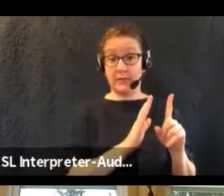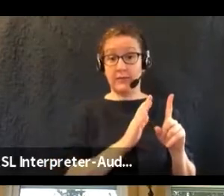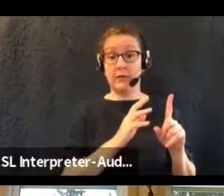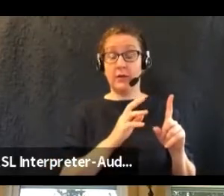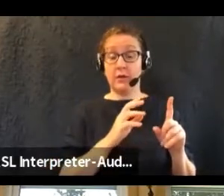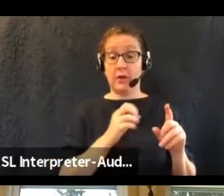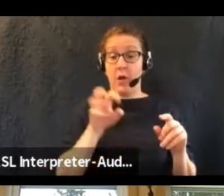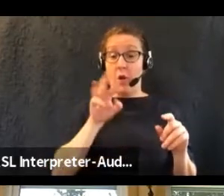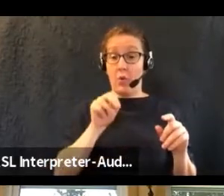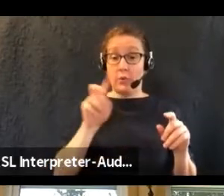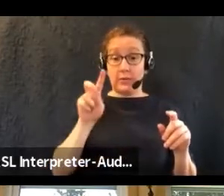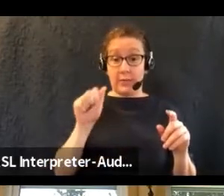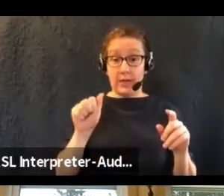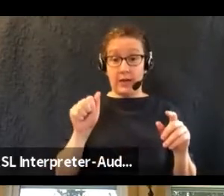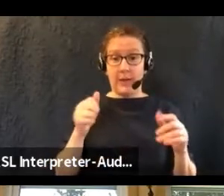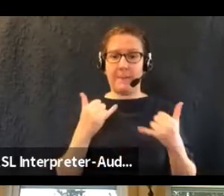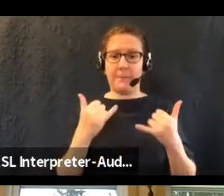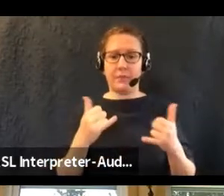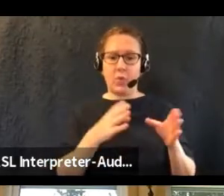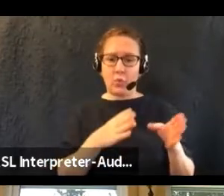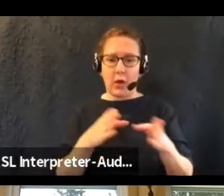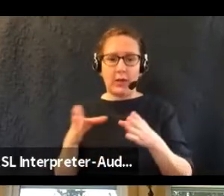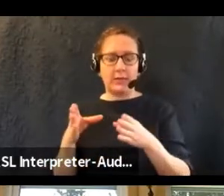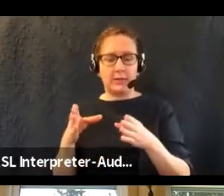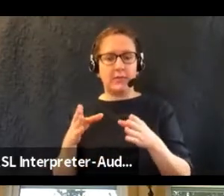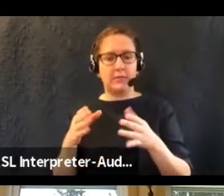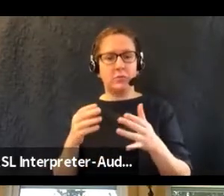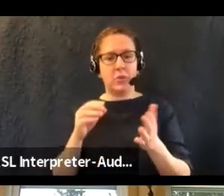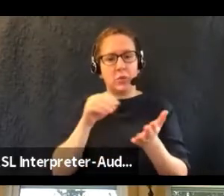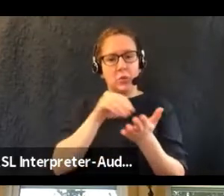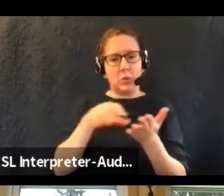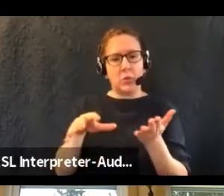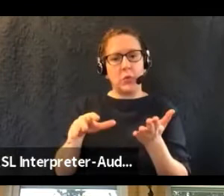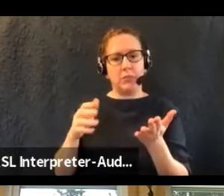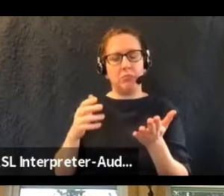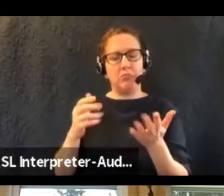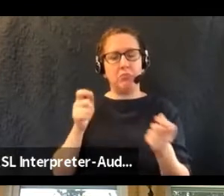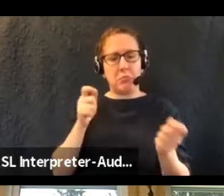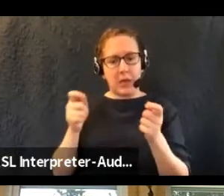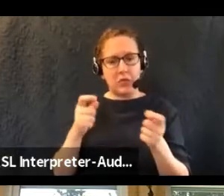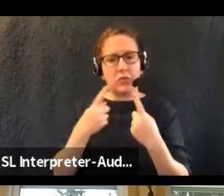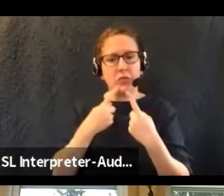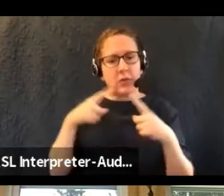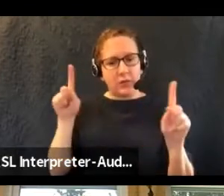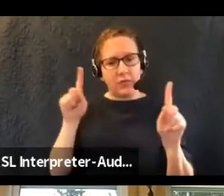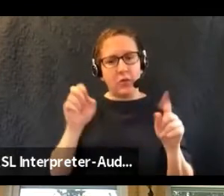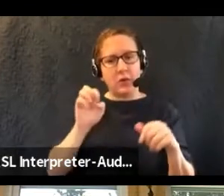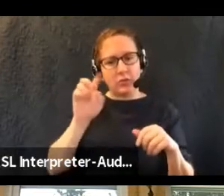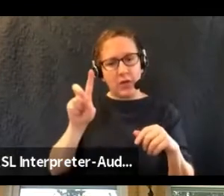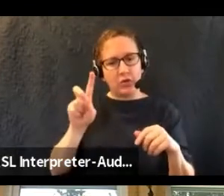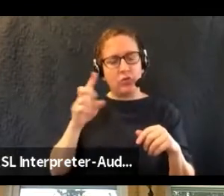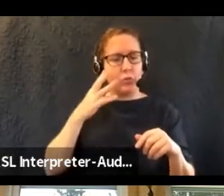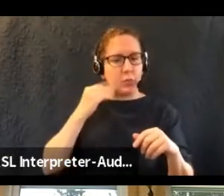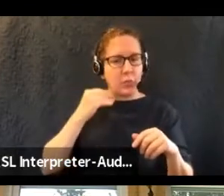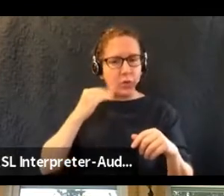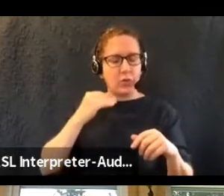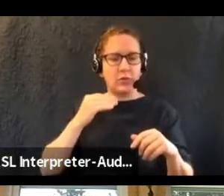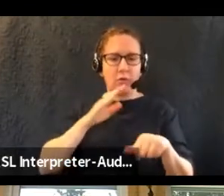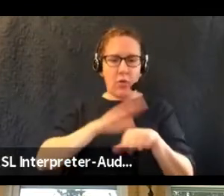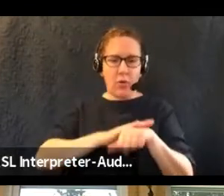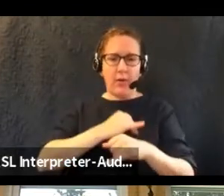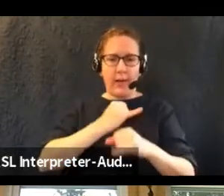current ways that the student manages successful educational experiences on campus, as well